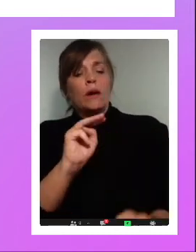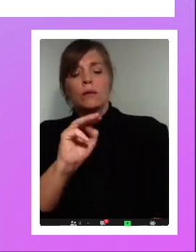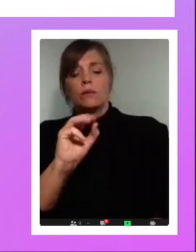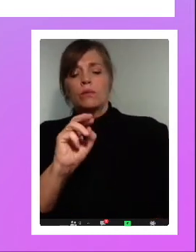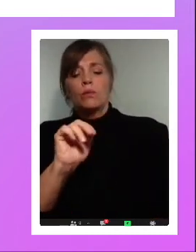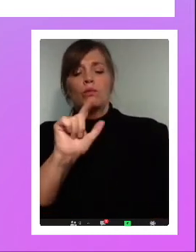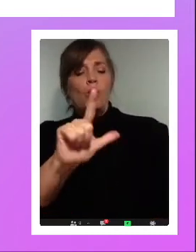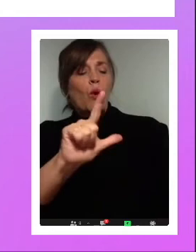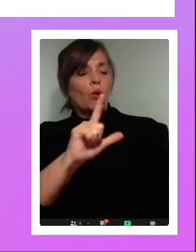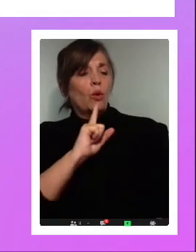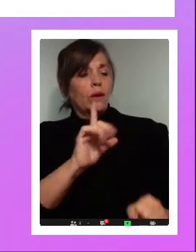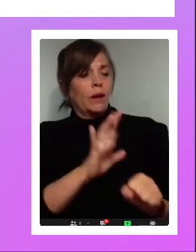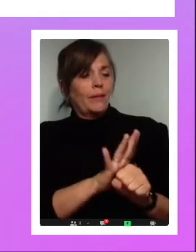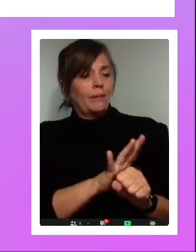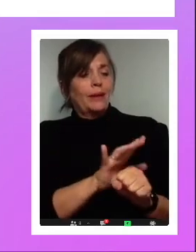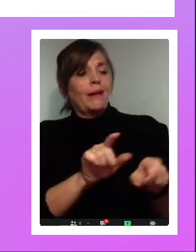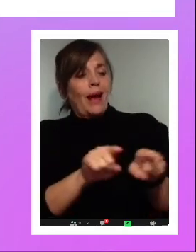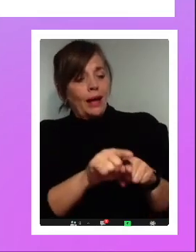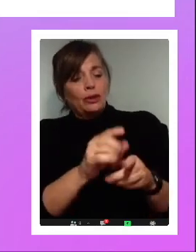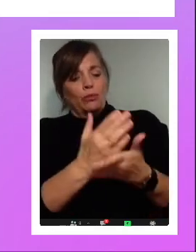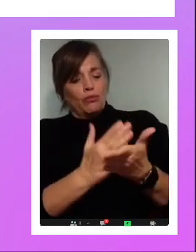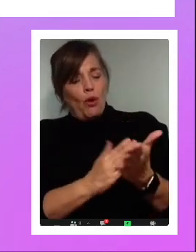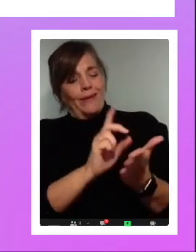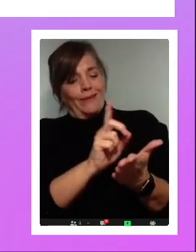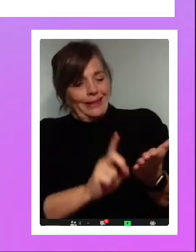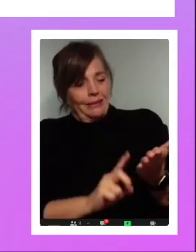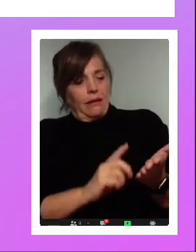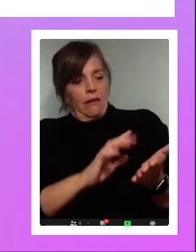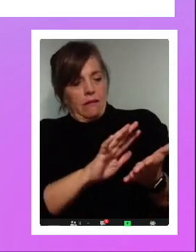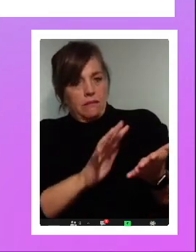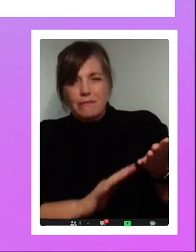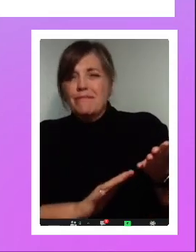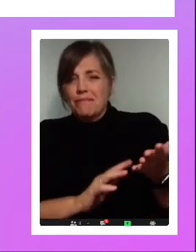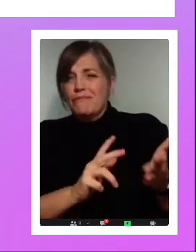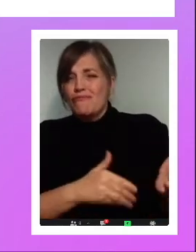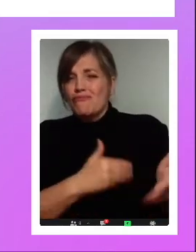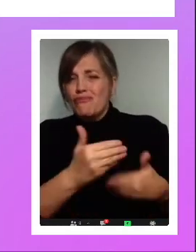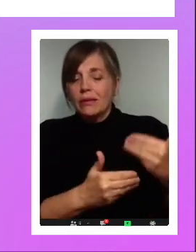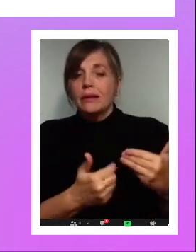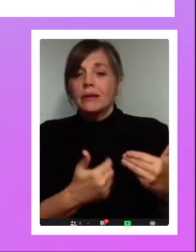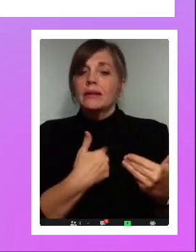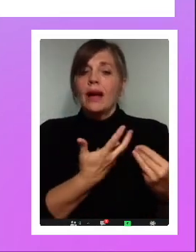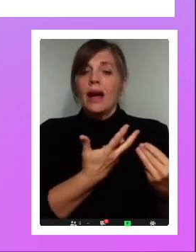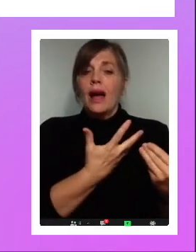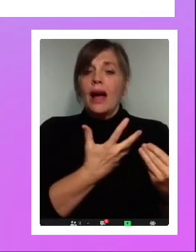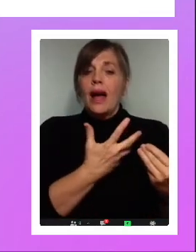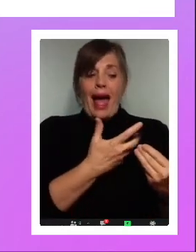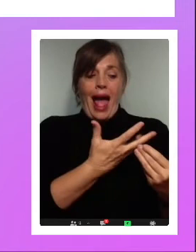as part of the design process and I would want to inject that into the classes